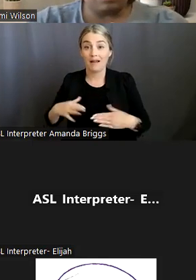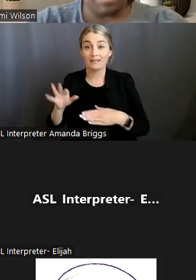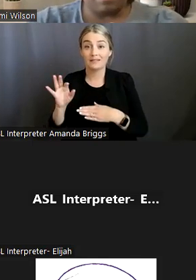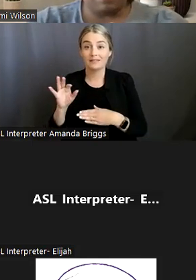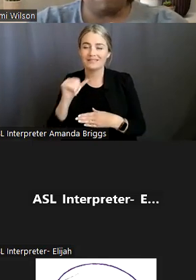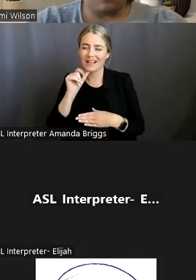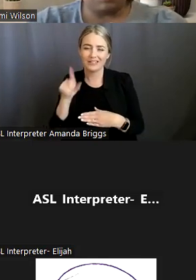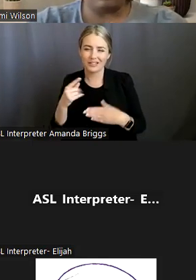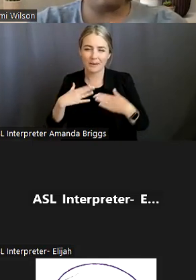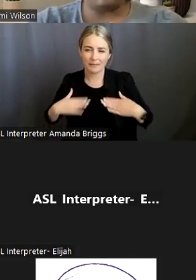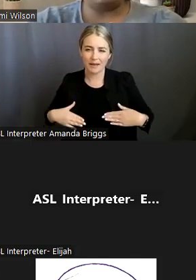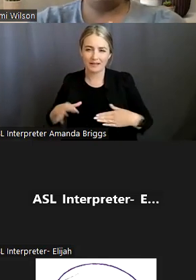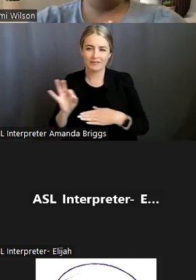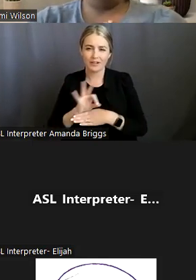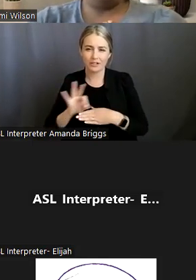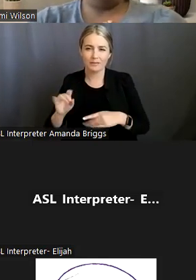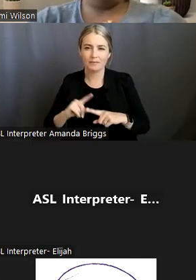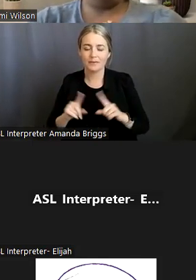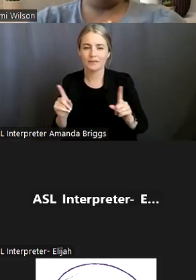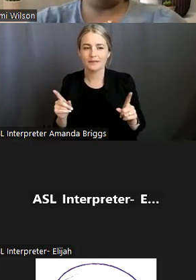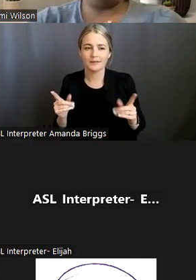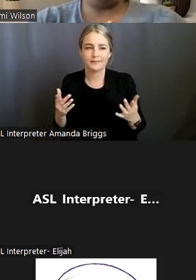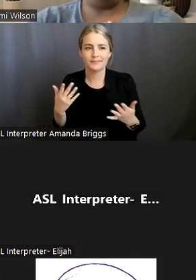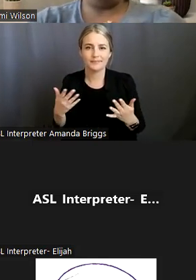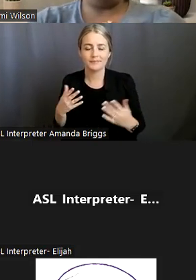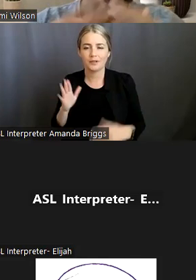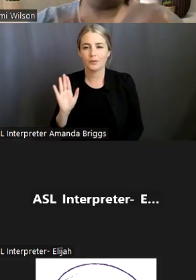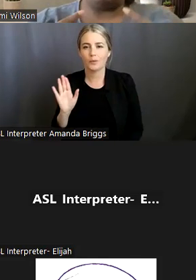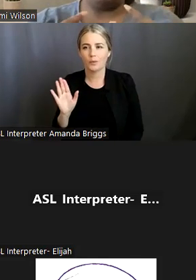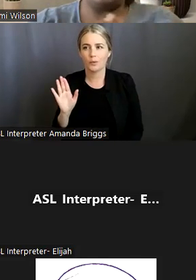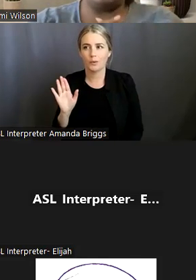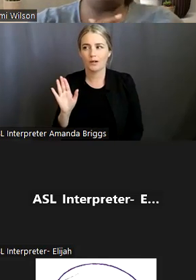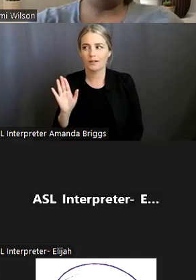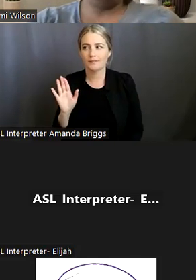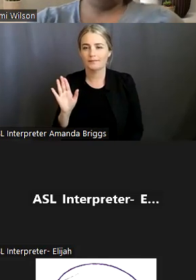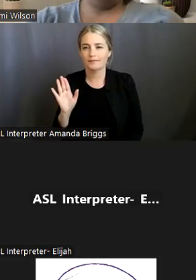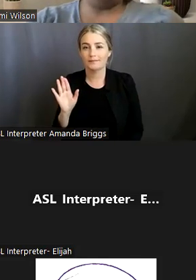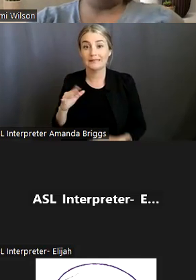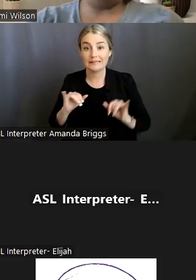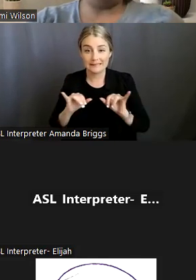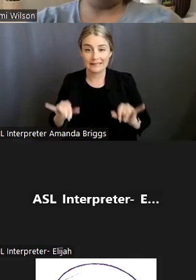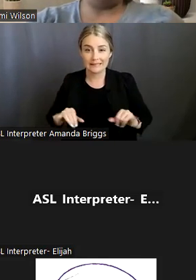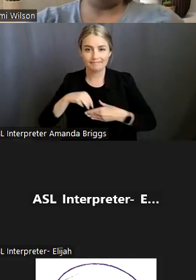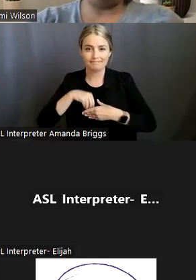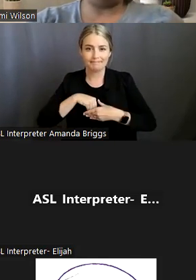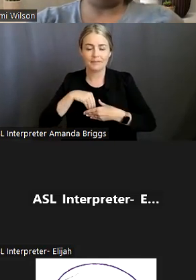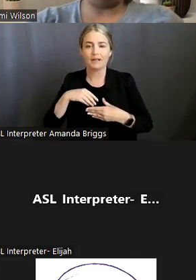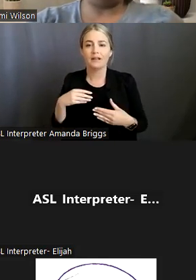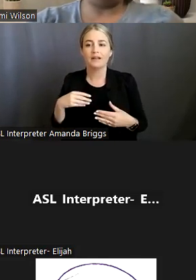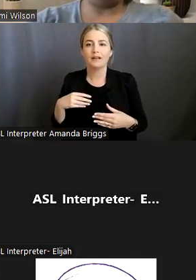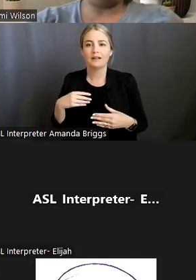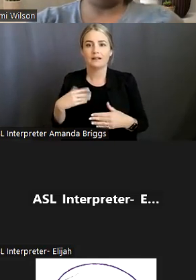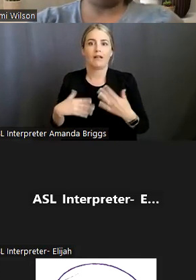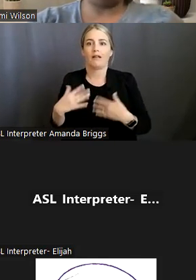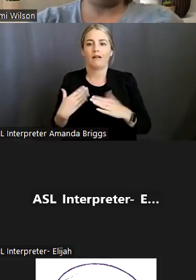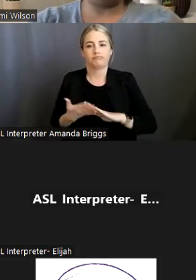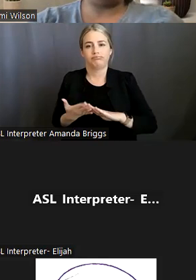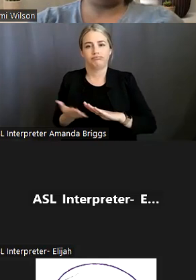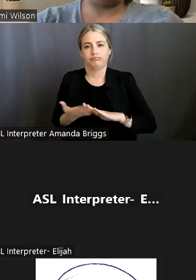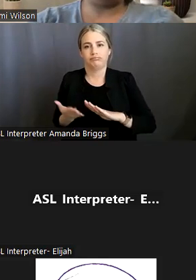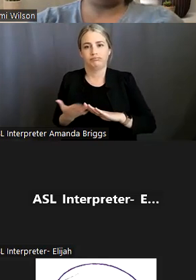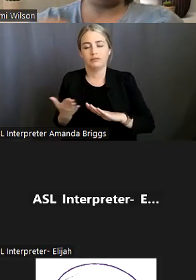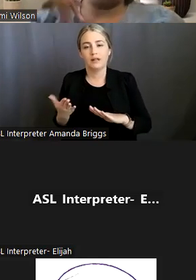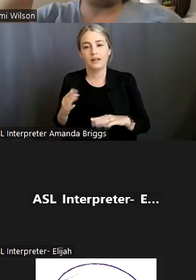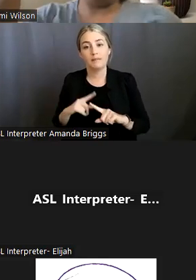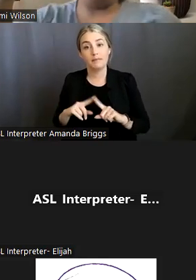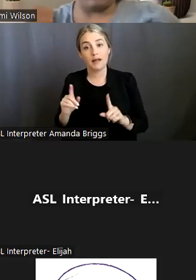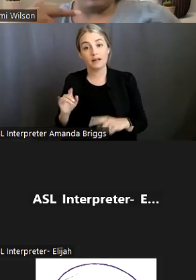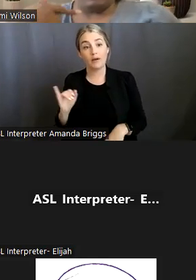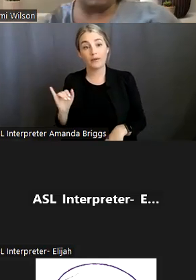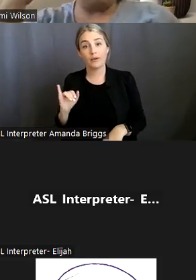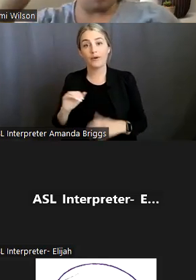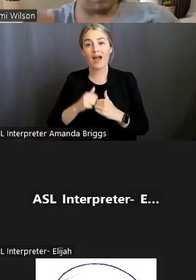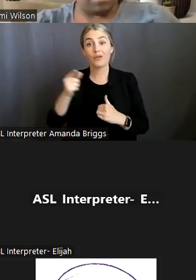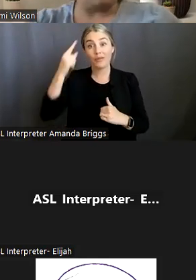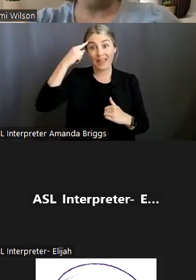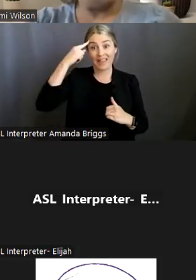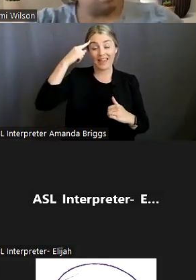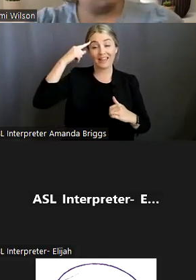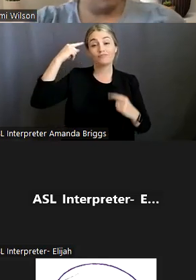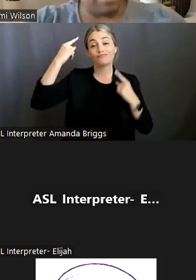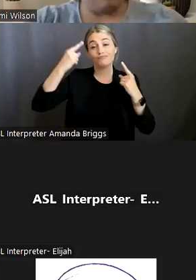your bodily functions, your systems, but the way that you think and process that